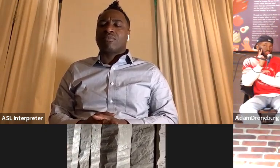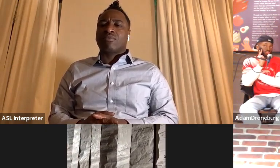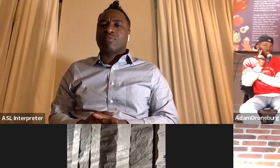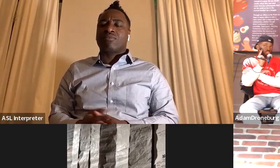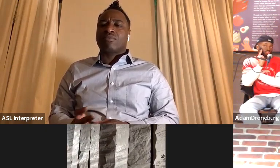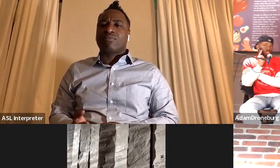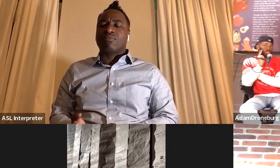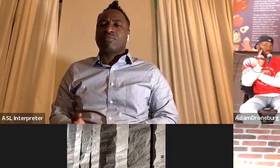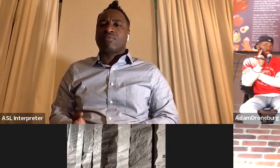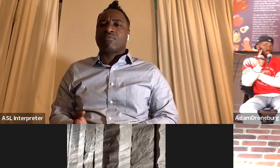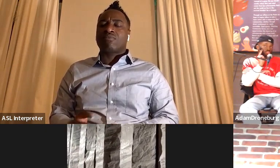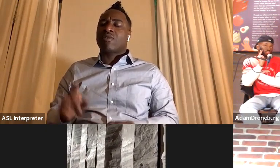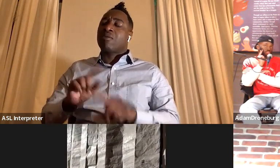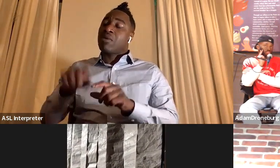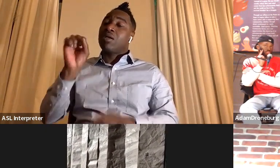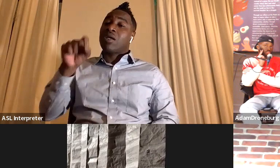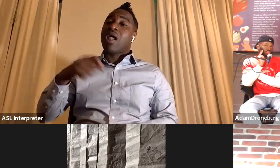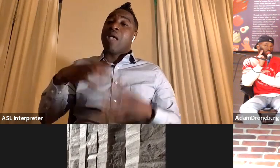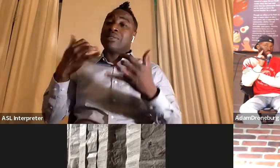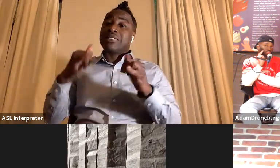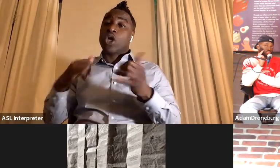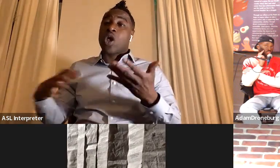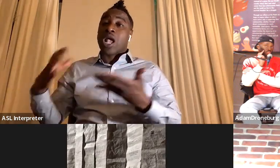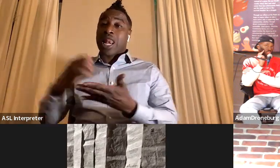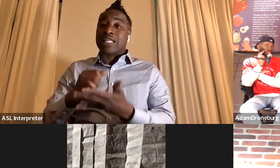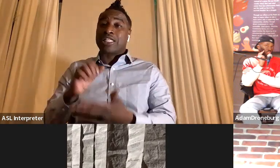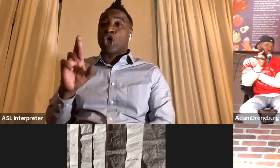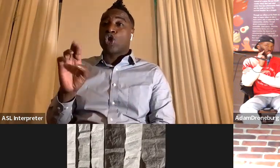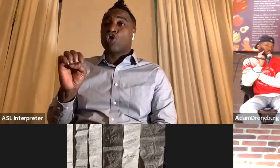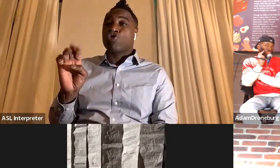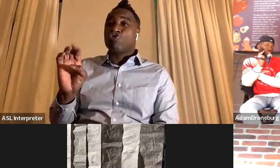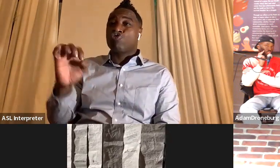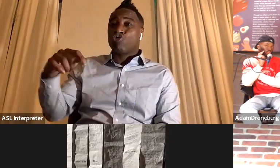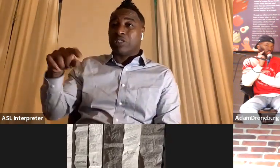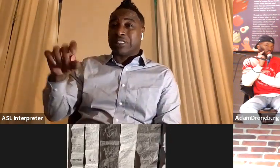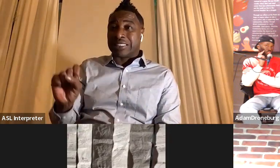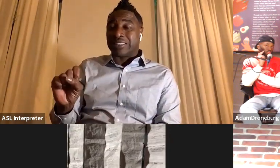But yeah, you know, I'm still collecting receipts. I'm trying to grow this, see how